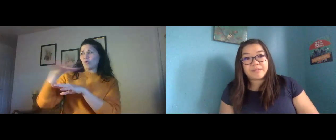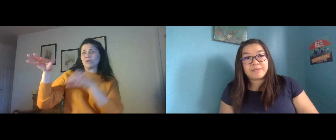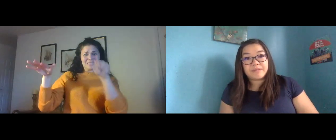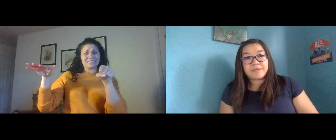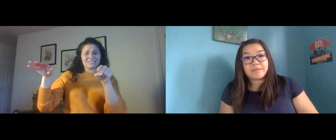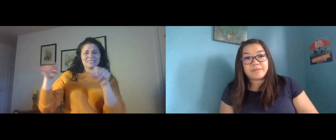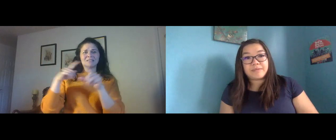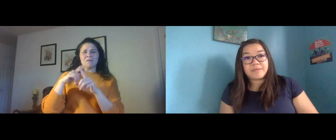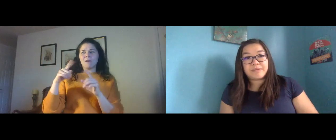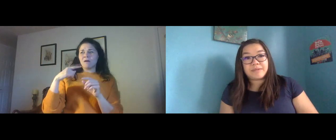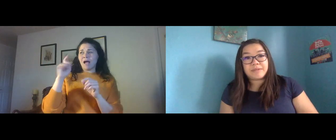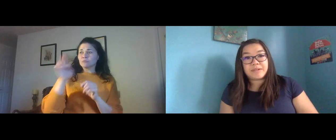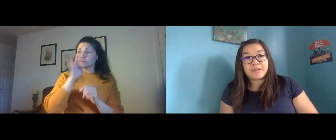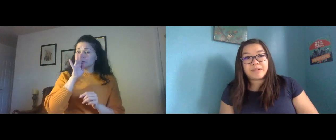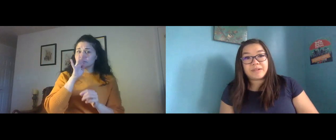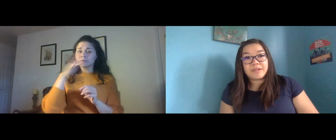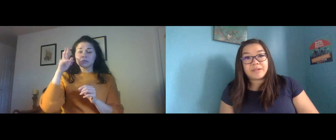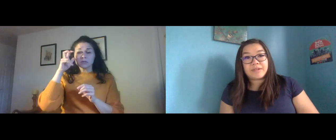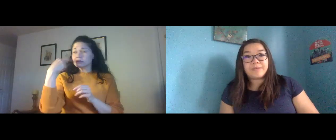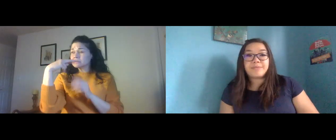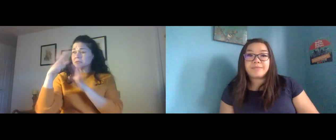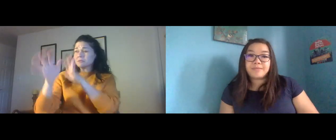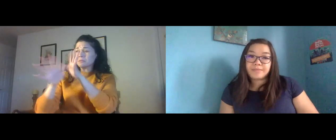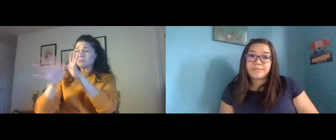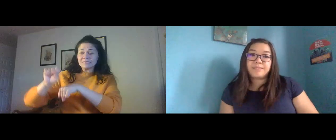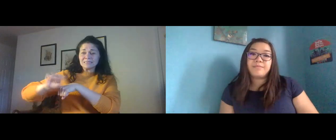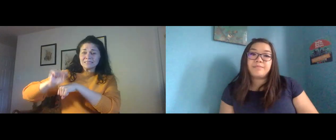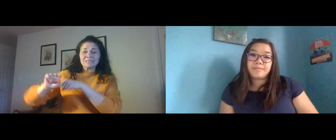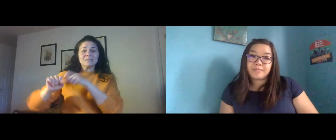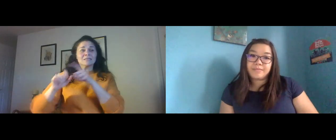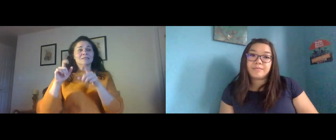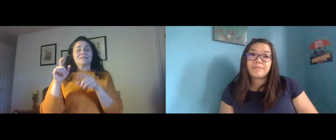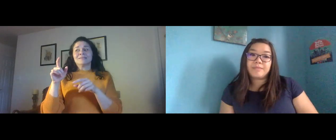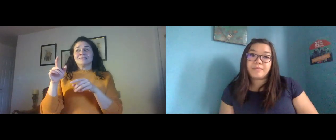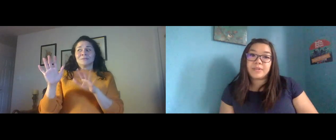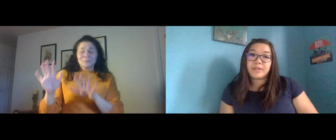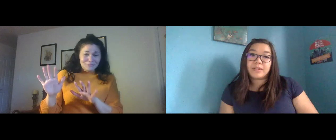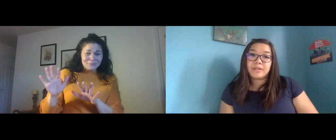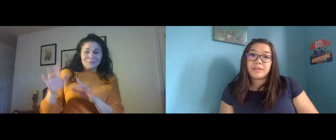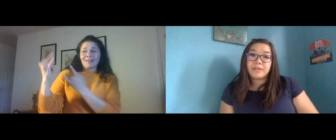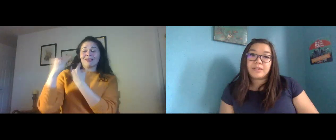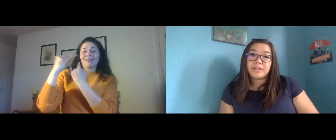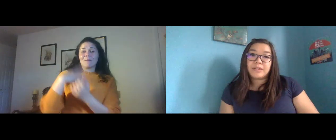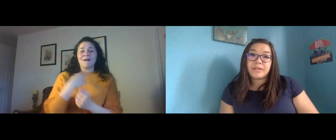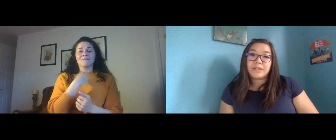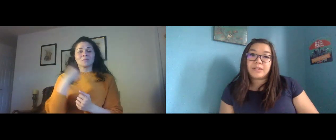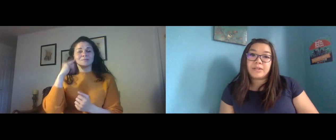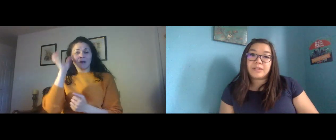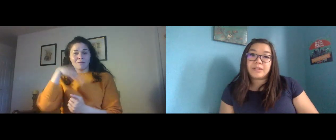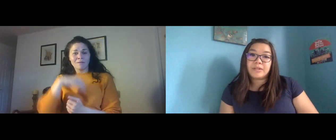this world where I had to navigate by speech training, lipreading, and all of the work that comes with that-- all the while being harshly mocked and teased by my hearing peers because my voice sounded “odd”,